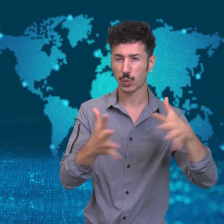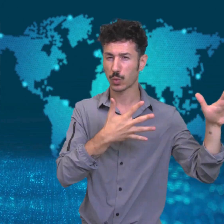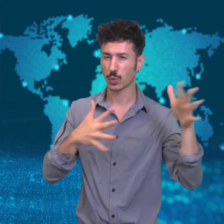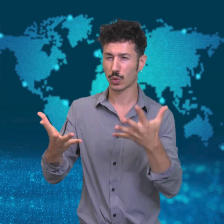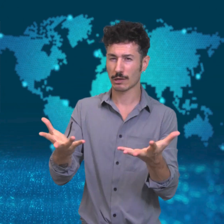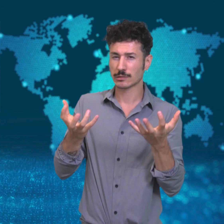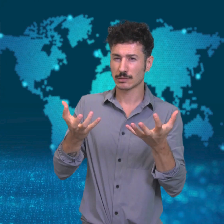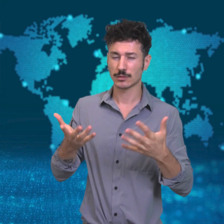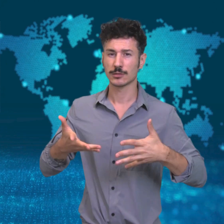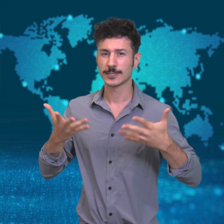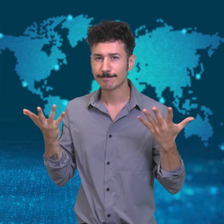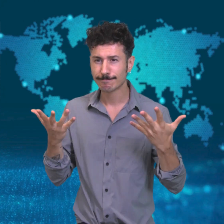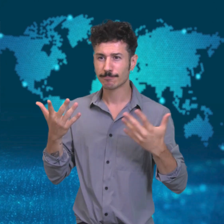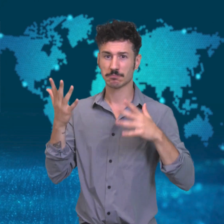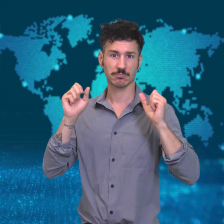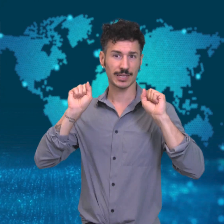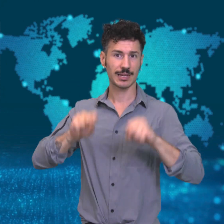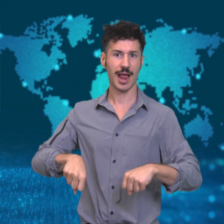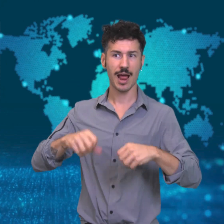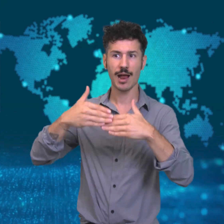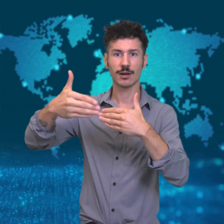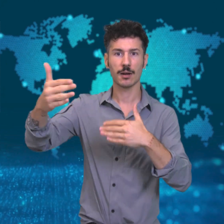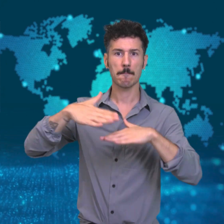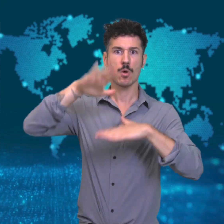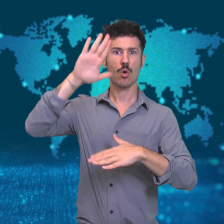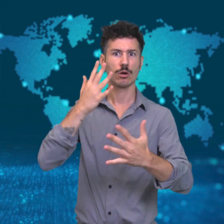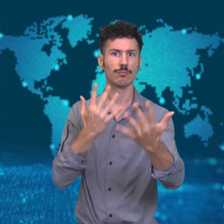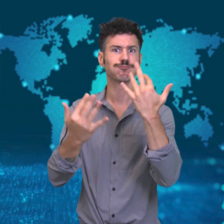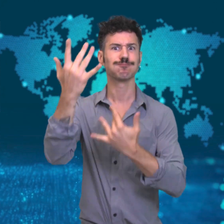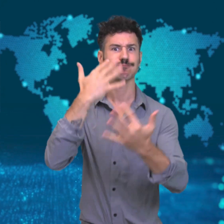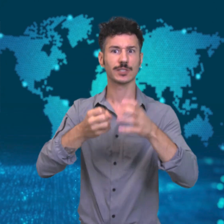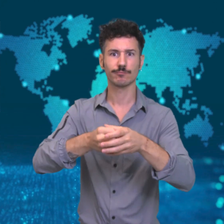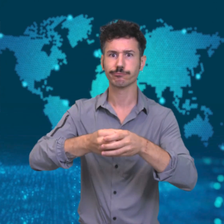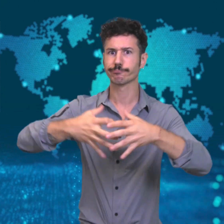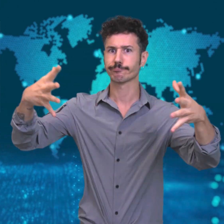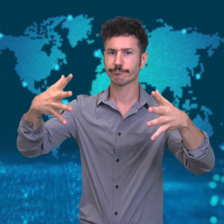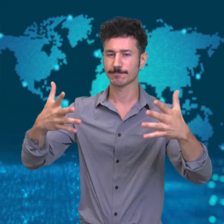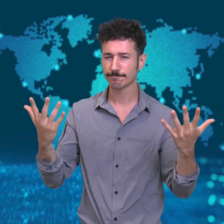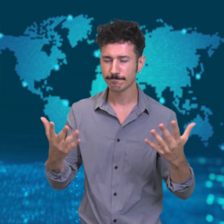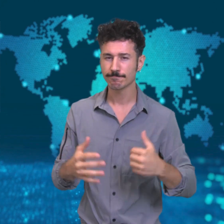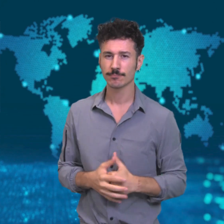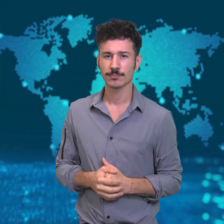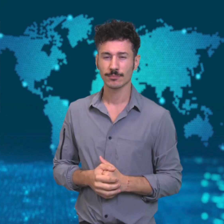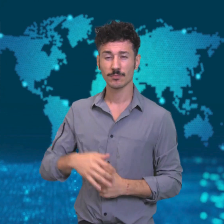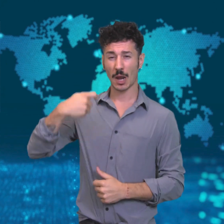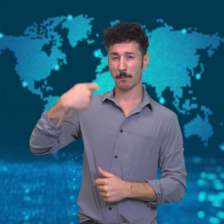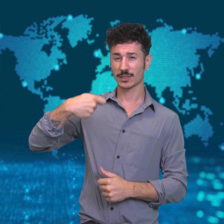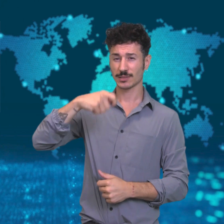which may lead to more wildfires and worsen existing ones.